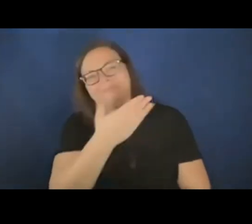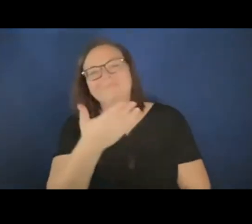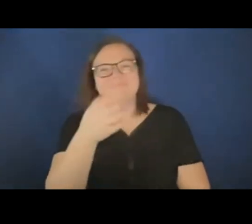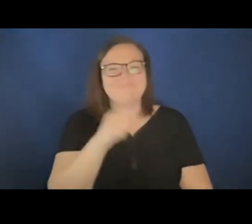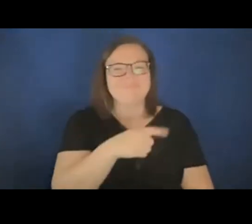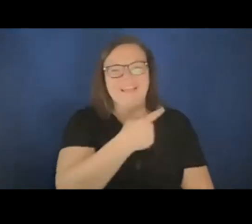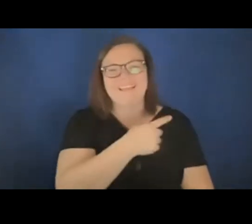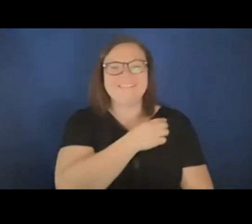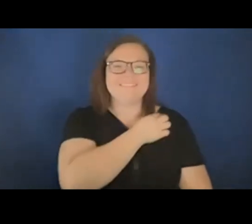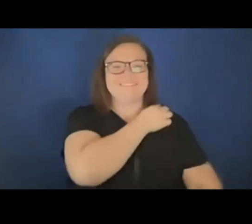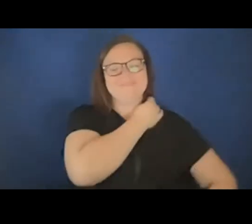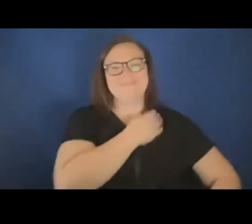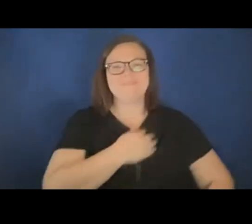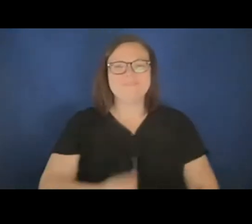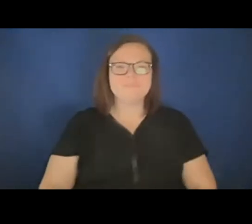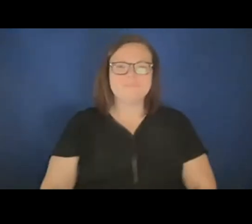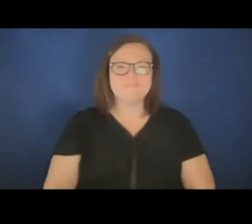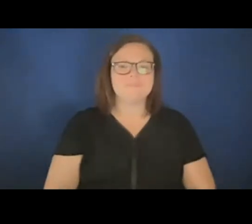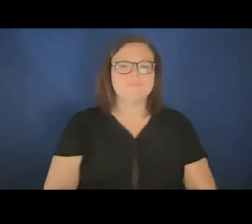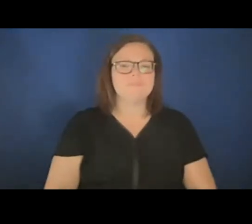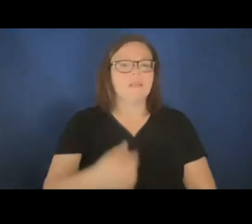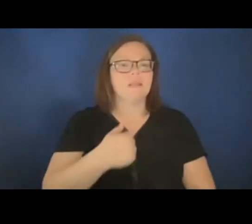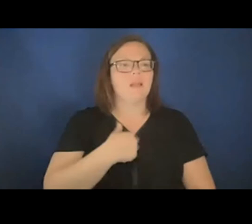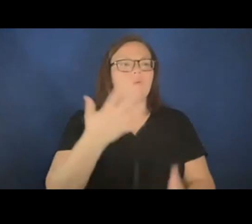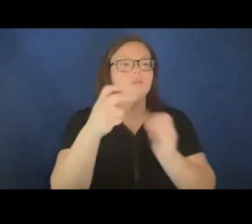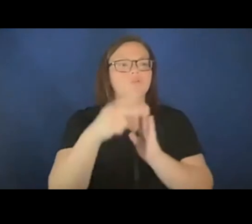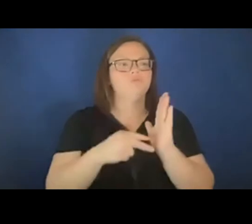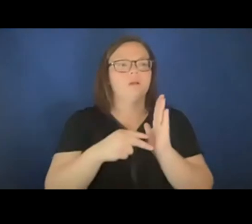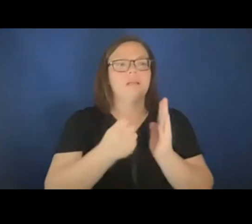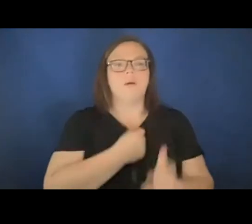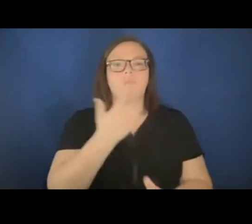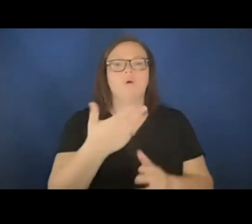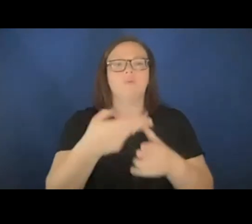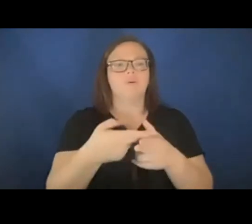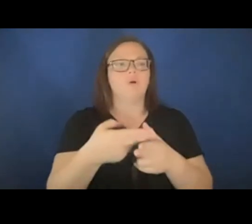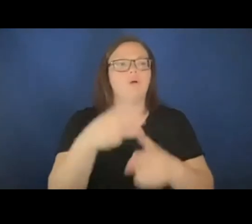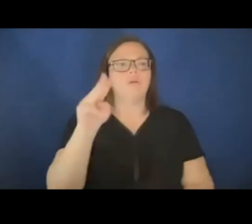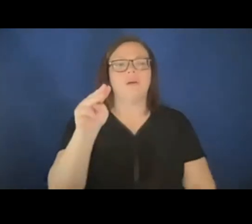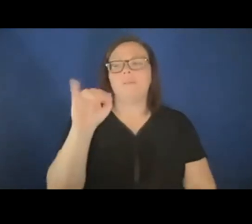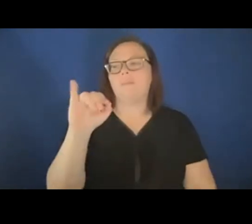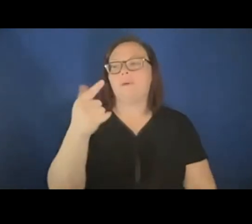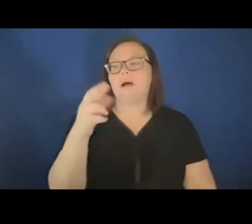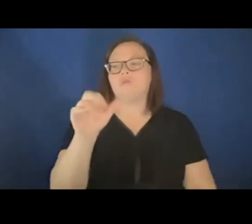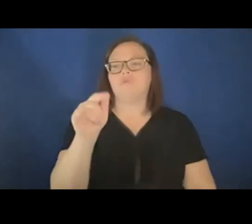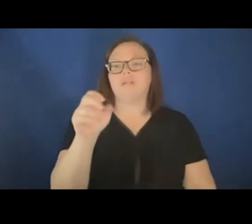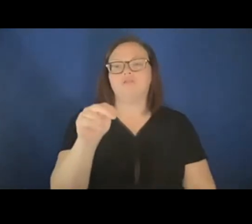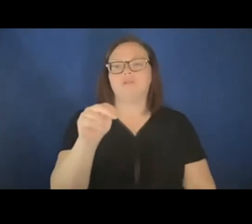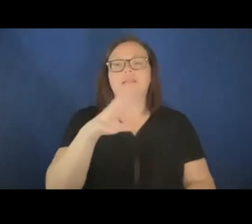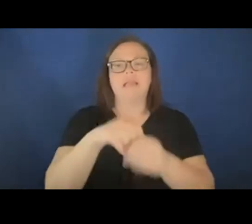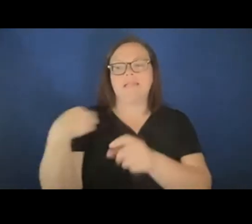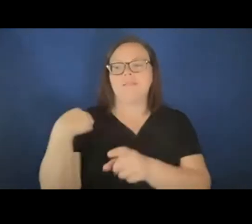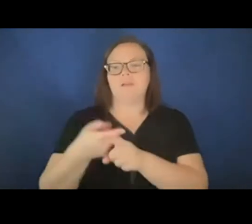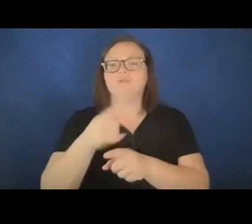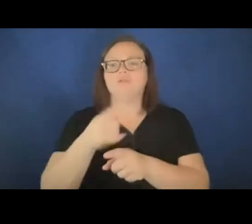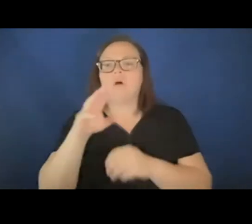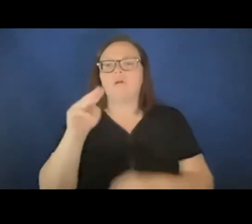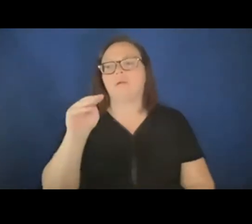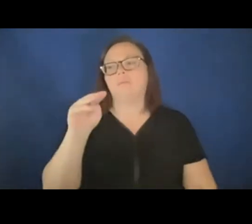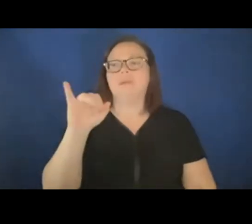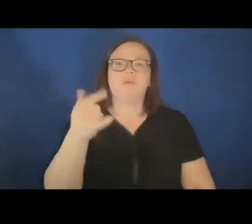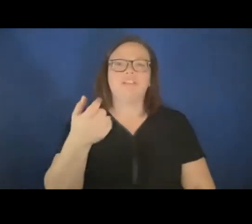is David. I would like to read a poem called, "Migration." In Spanish, it's called "Migración."